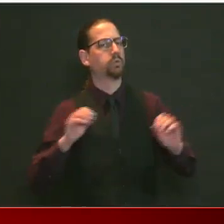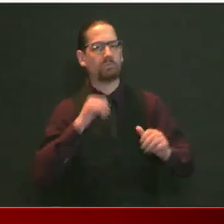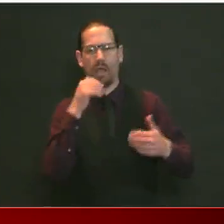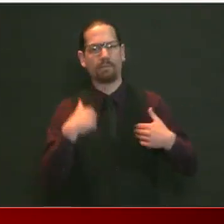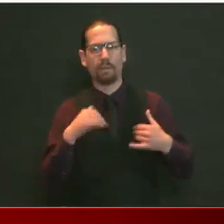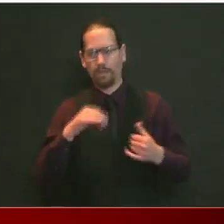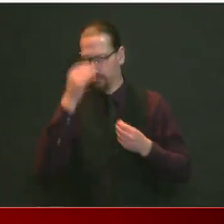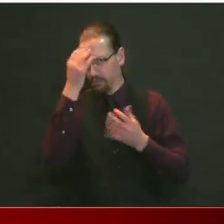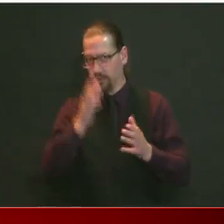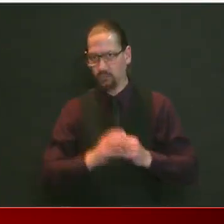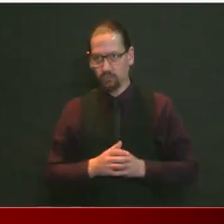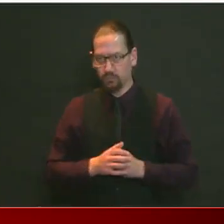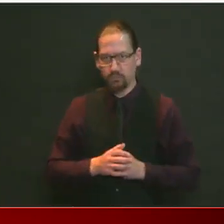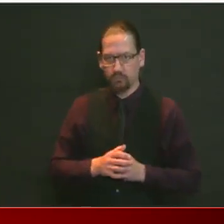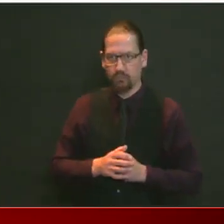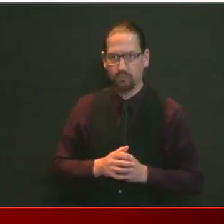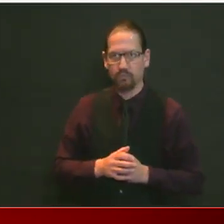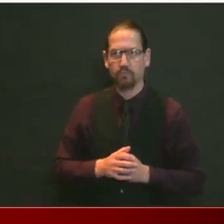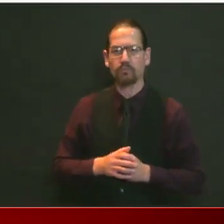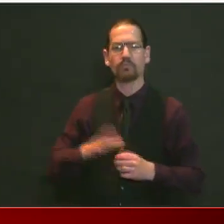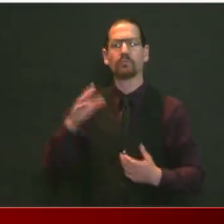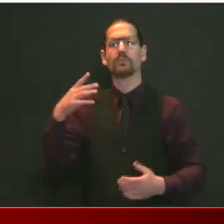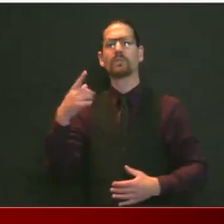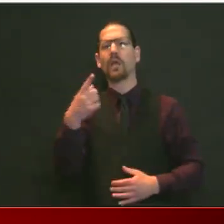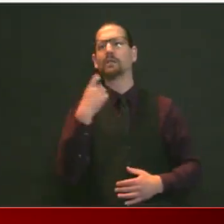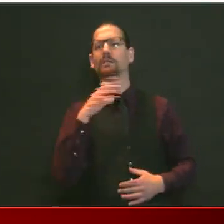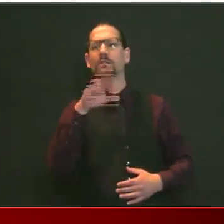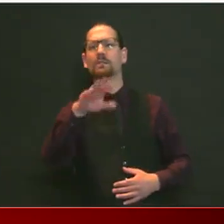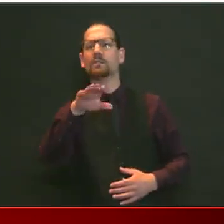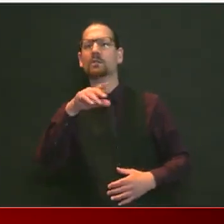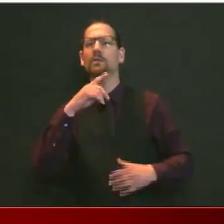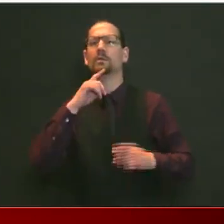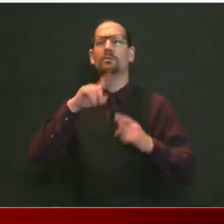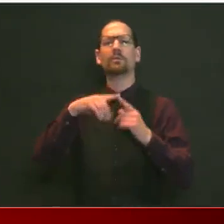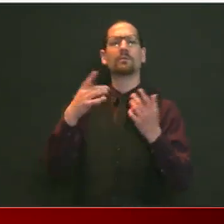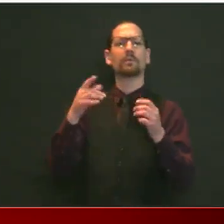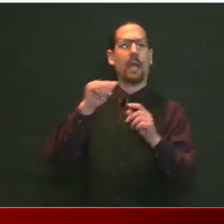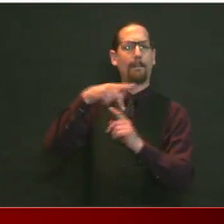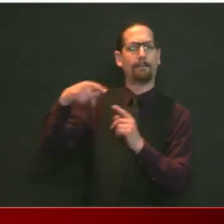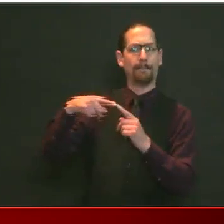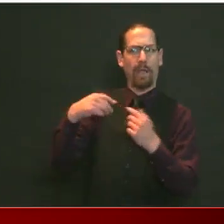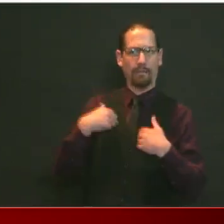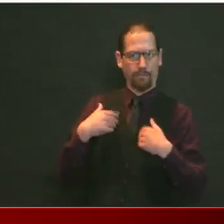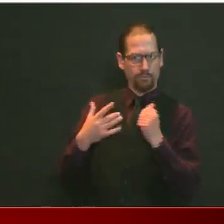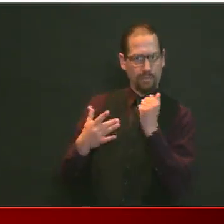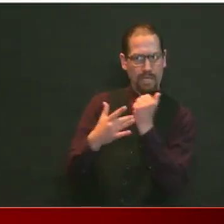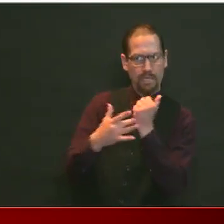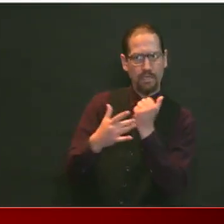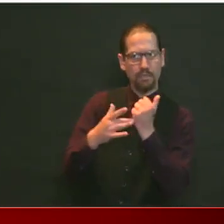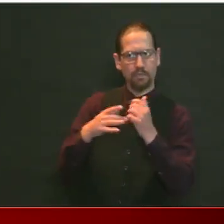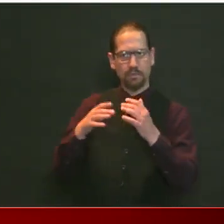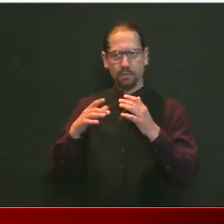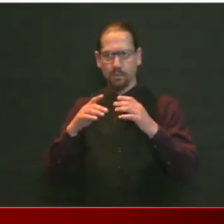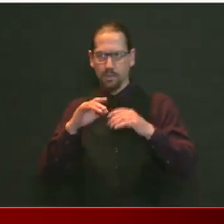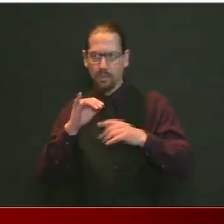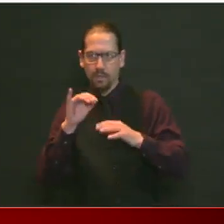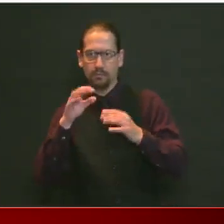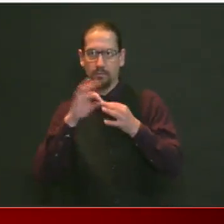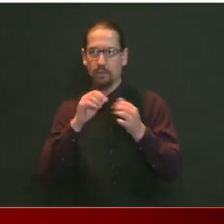THE ELEMENTS OF WHAT'S BEEN INVOLVED WITHIN THAT. DOCTOR,